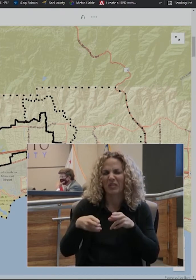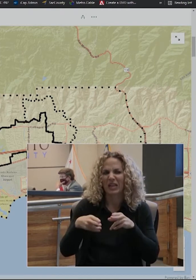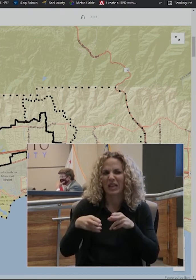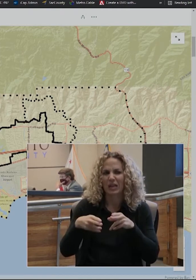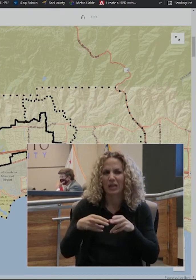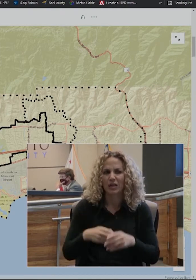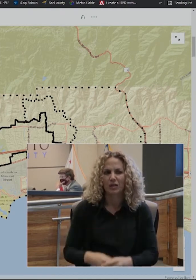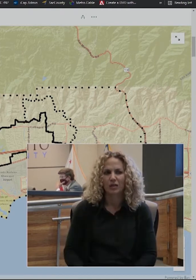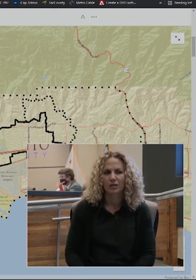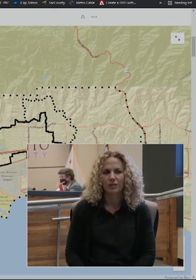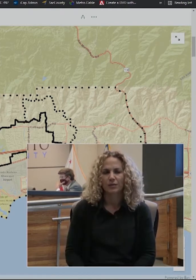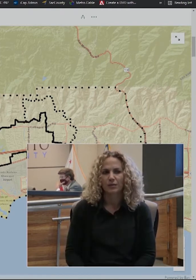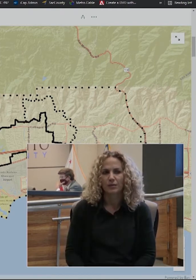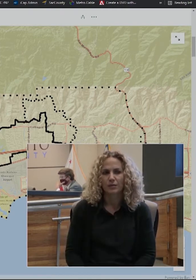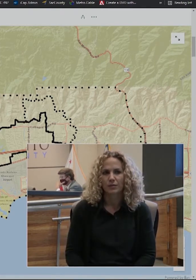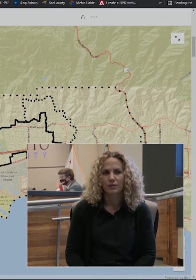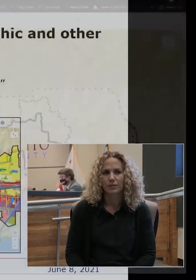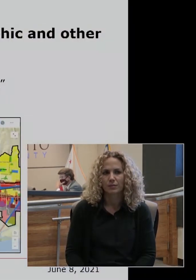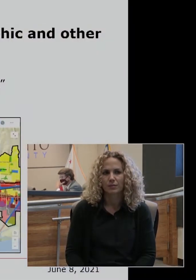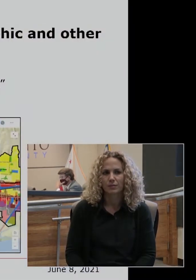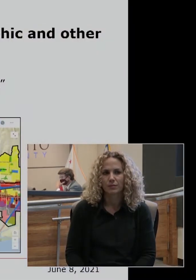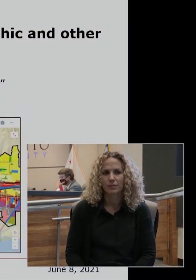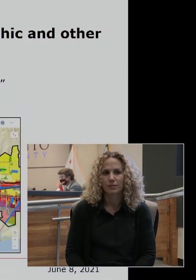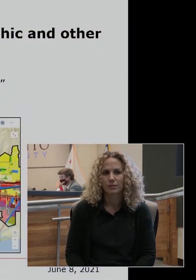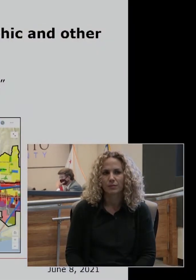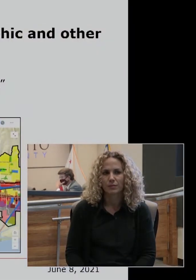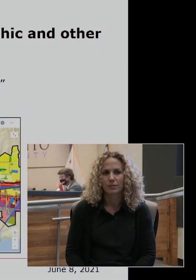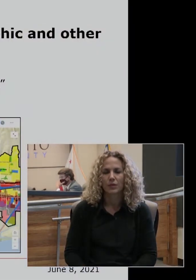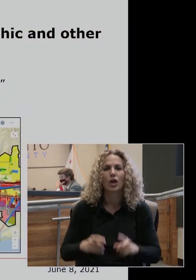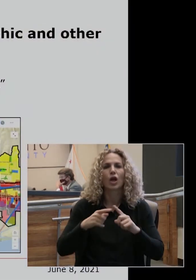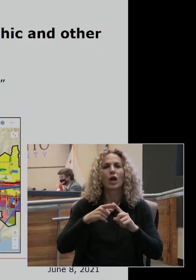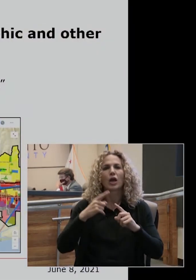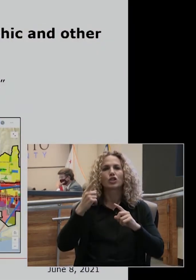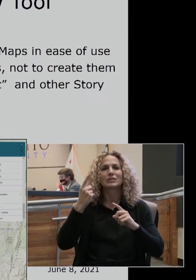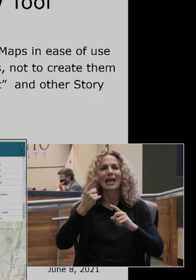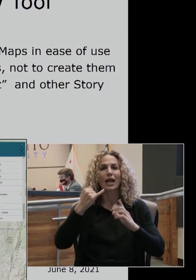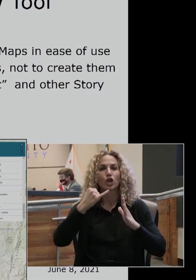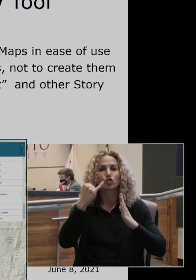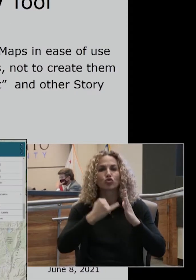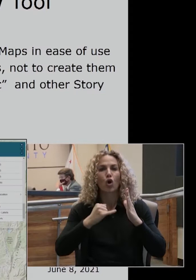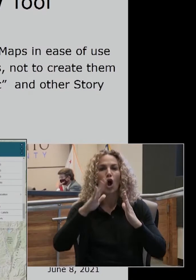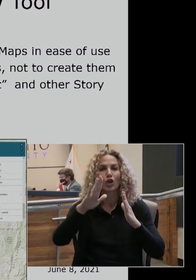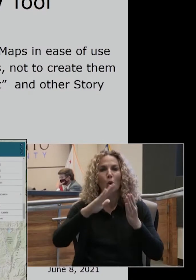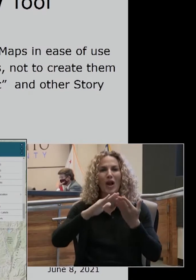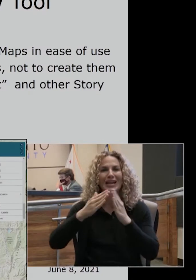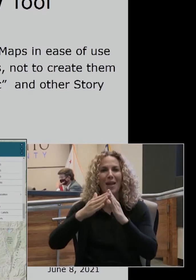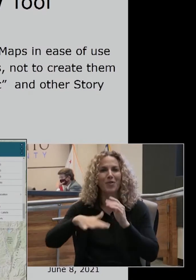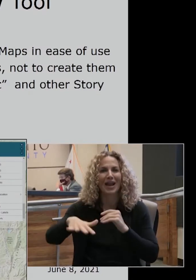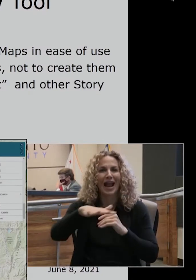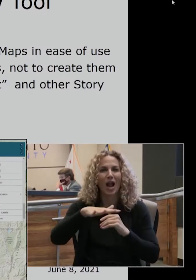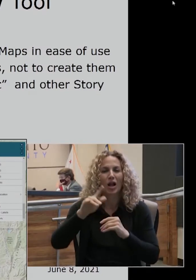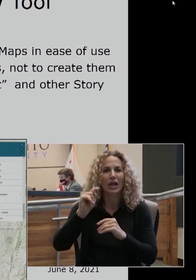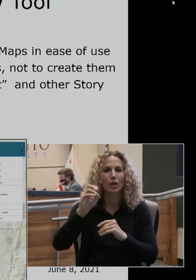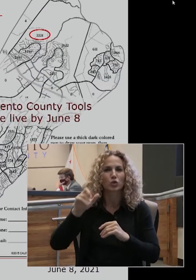LEARN HOW TO FIGURE OUT AND NEXT IS A JUST DRAW YOUR NEIGHBORHOOD IS A JUST DRAW YOUR NEIGHBORHOOD TOOL. TOOL. SO PEOPLE DON'T HAVE TO DRAW A SO PEOPLE DON'T HAVE TO DRAW A COUNTY WIDE MAP.